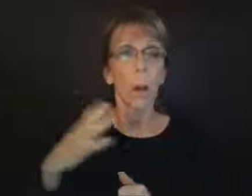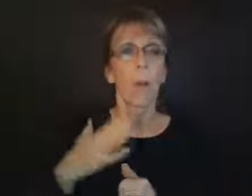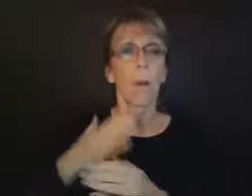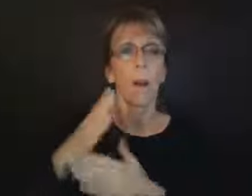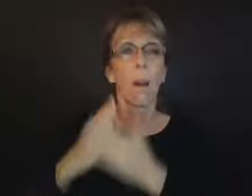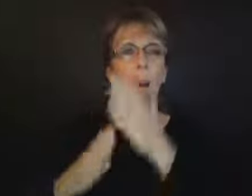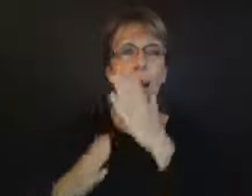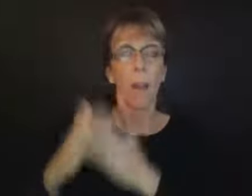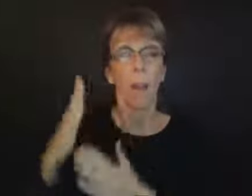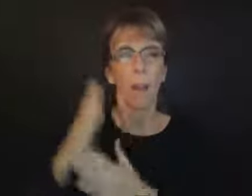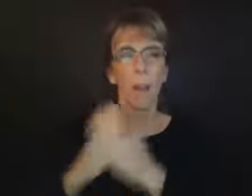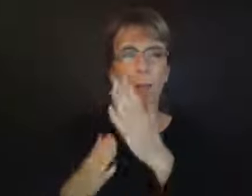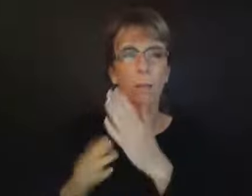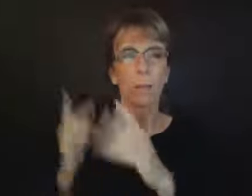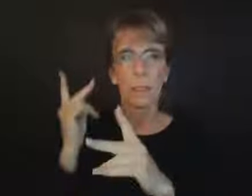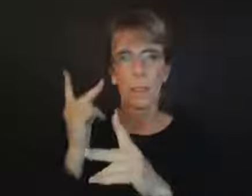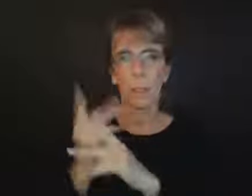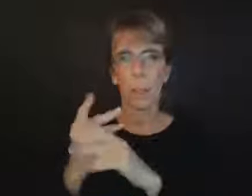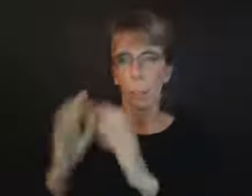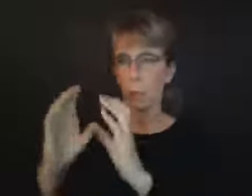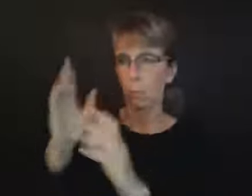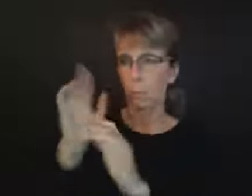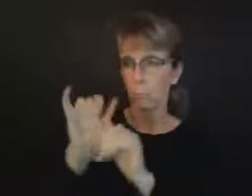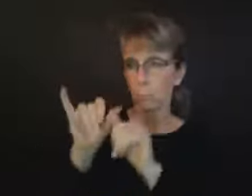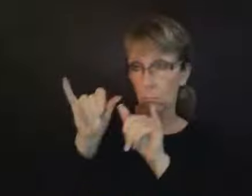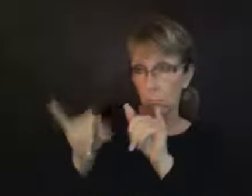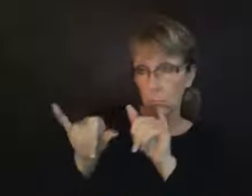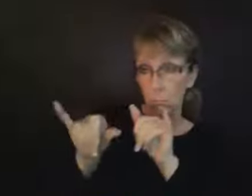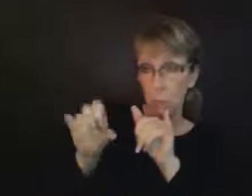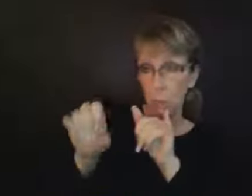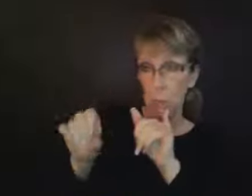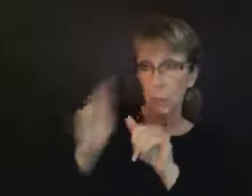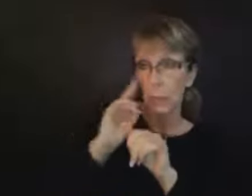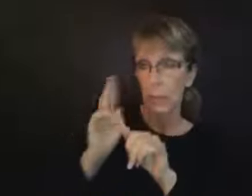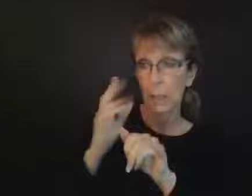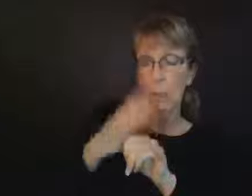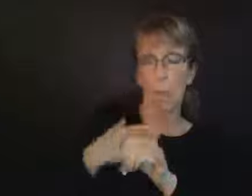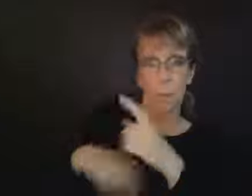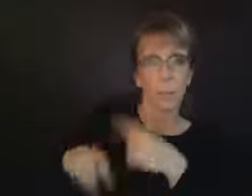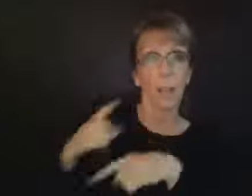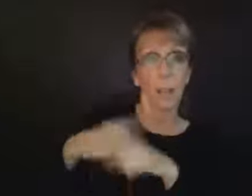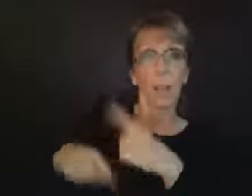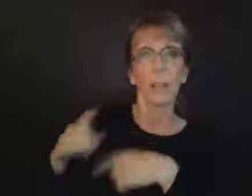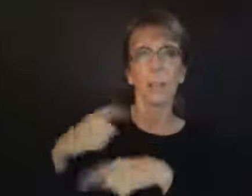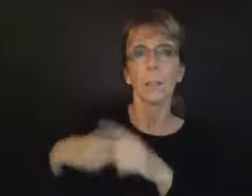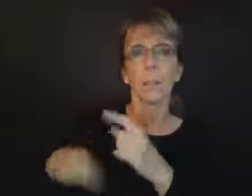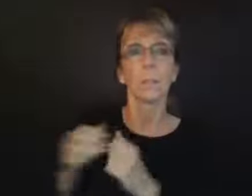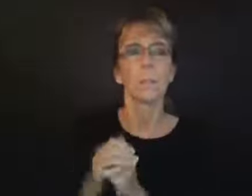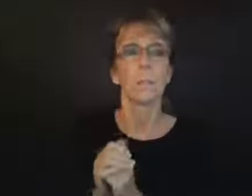my hands, to keep them stable so he could see my signs.